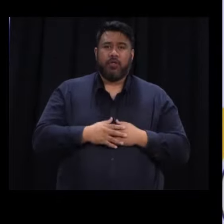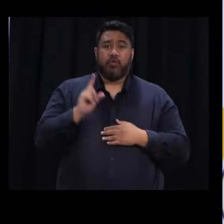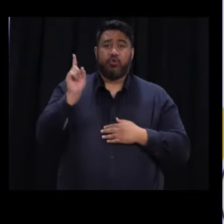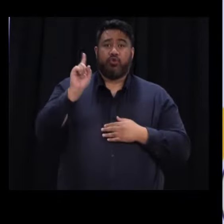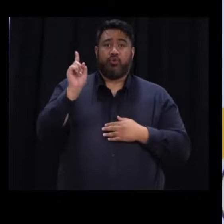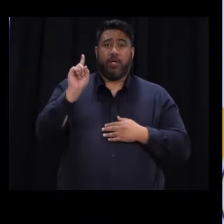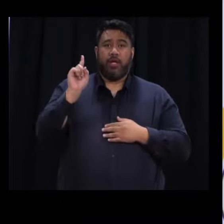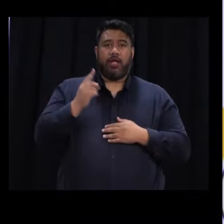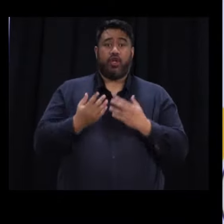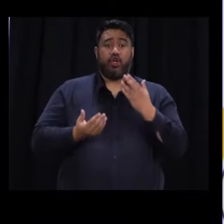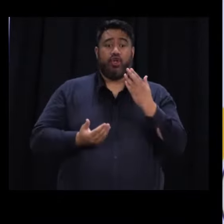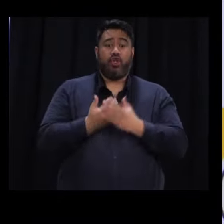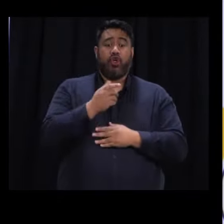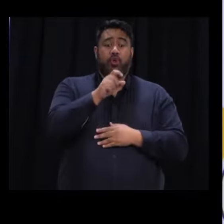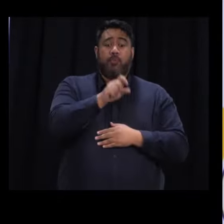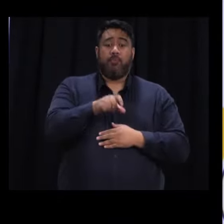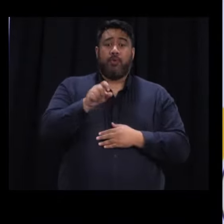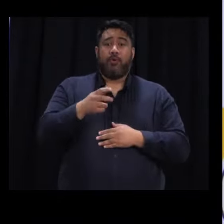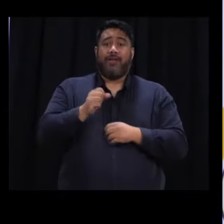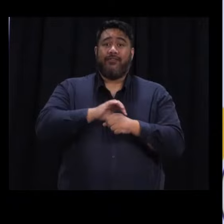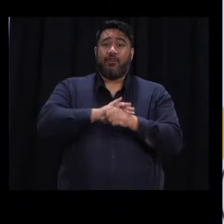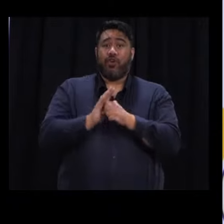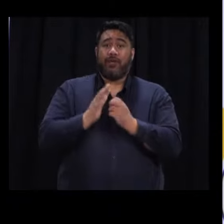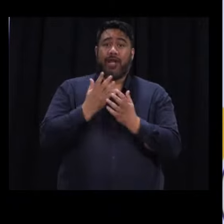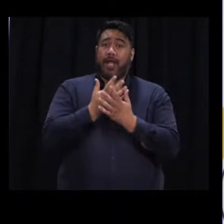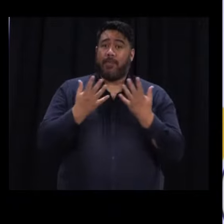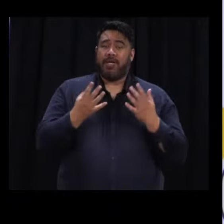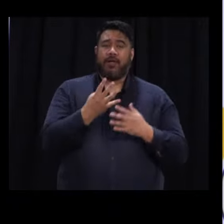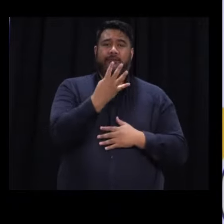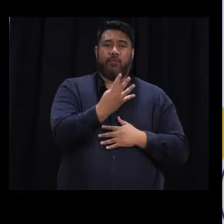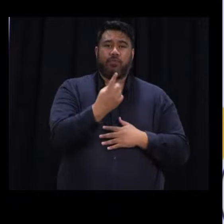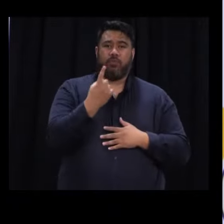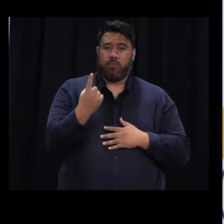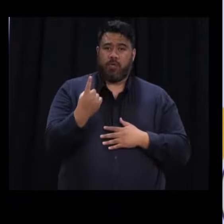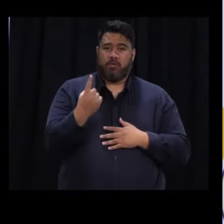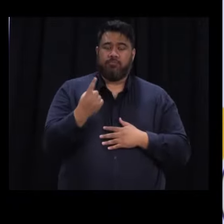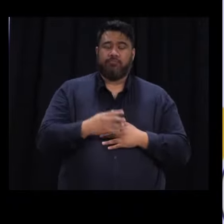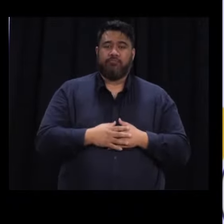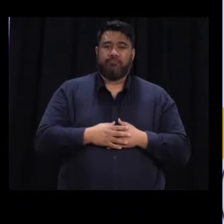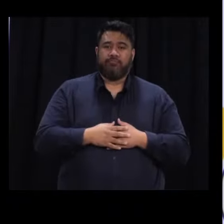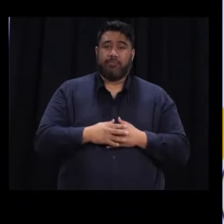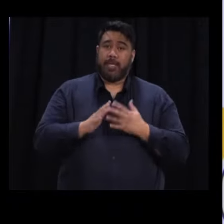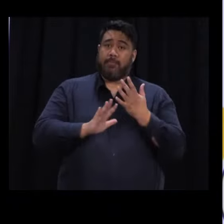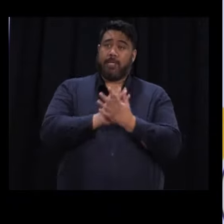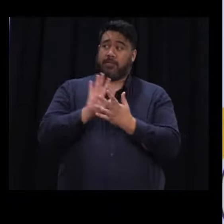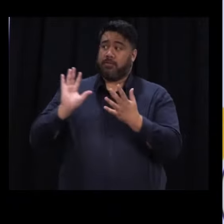Thank you, Deputy Prime Minister. So today I can report